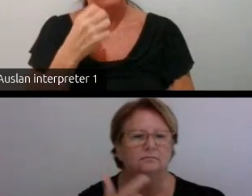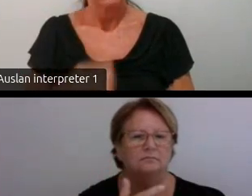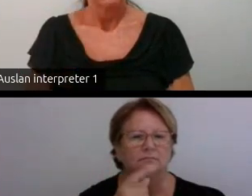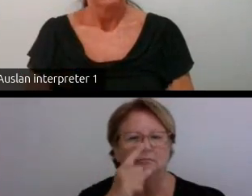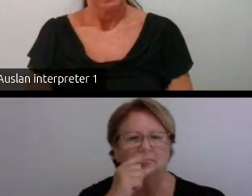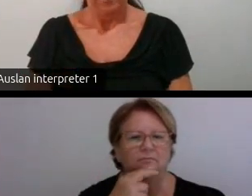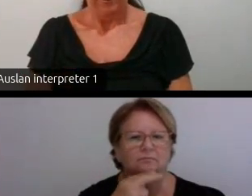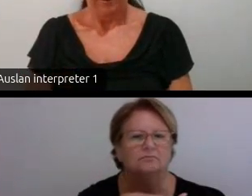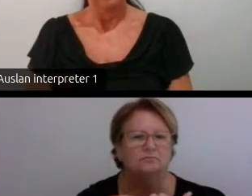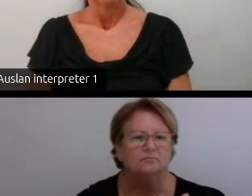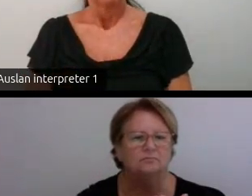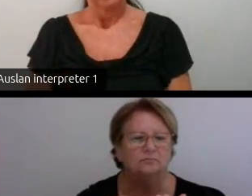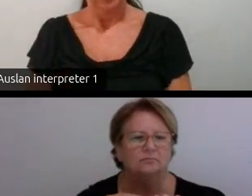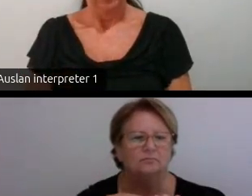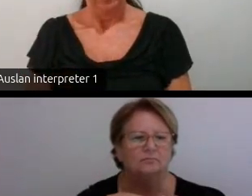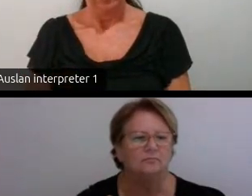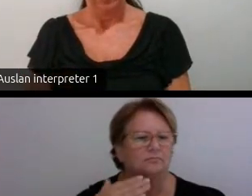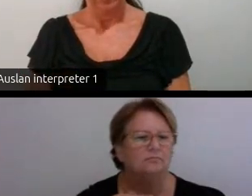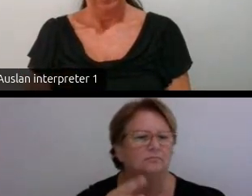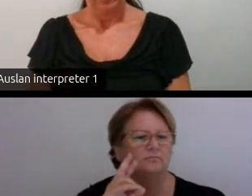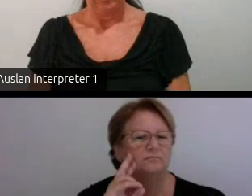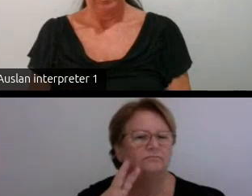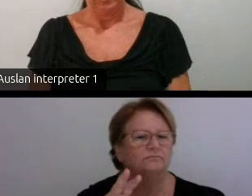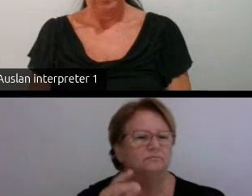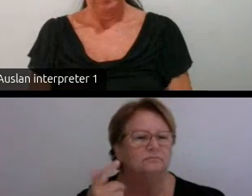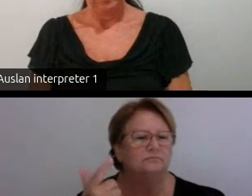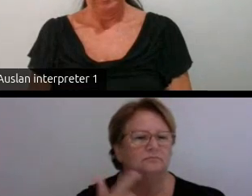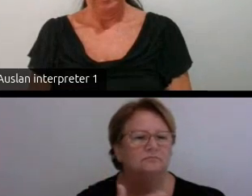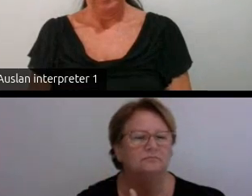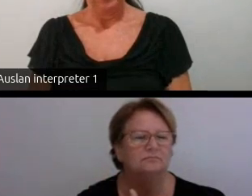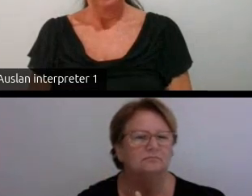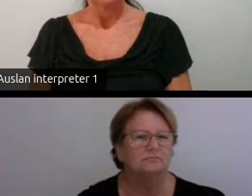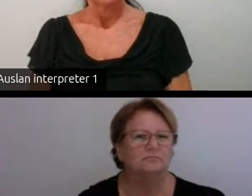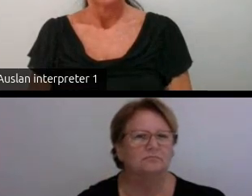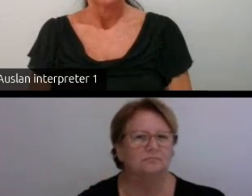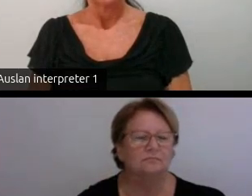such a list or can refer people somewhere. I have never seen such a list. No, I've never seen such